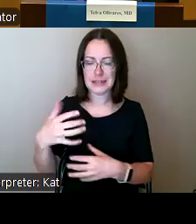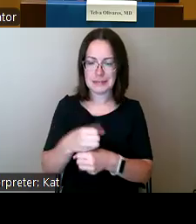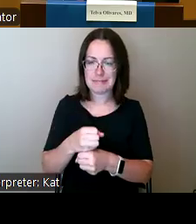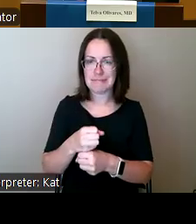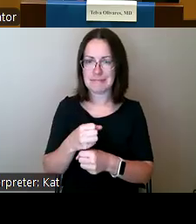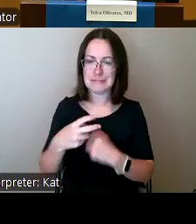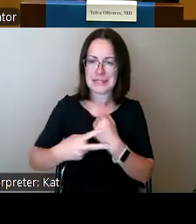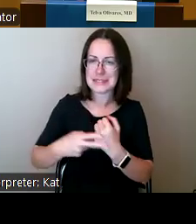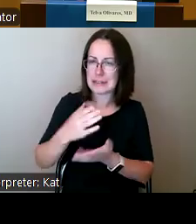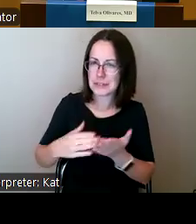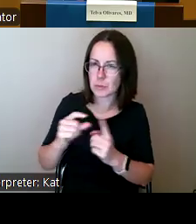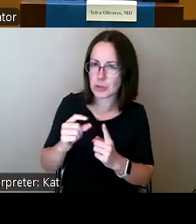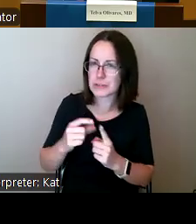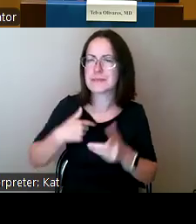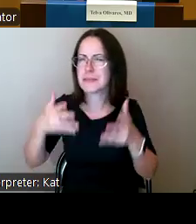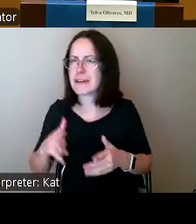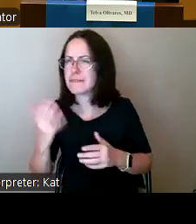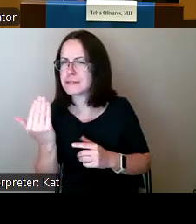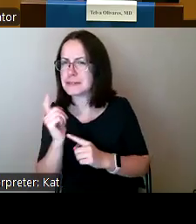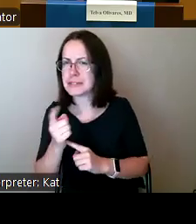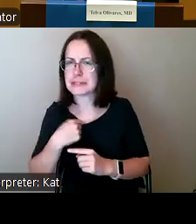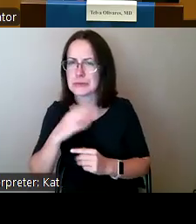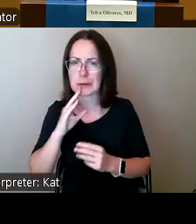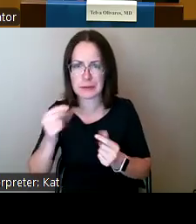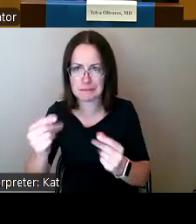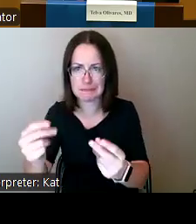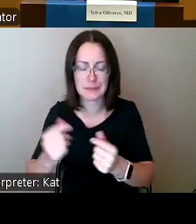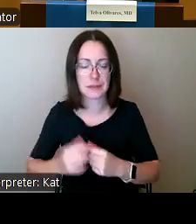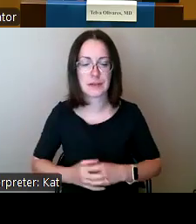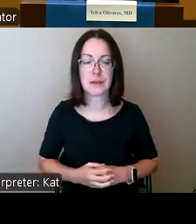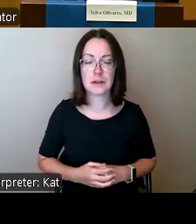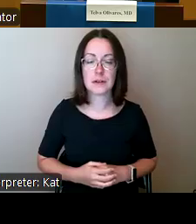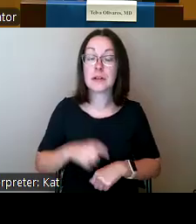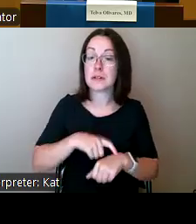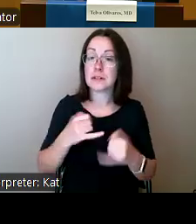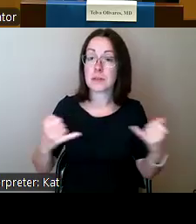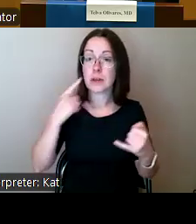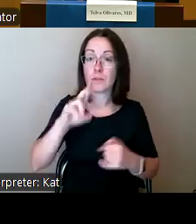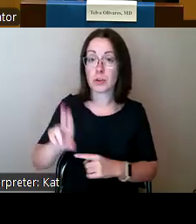in in my remaining 15 minutes. Um, the timeline in the United States, medical aid and dying,